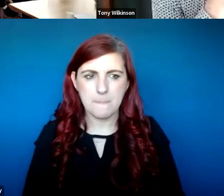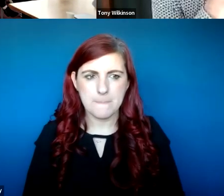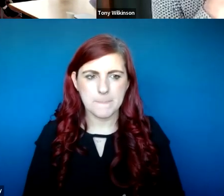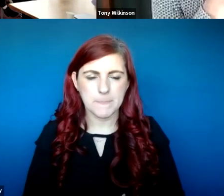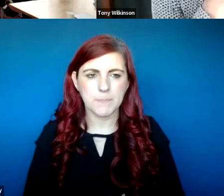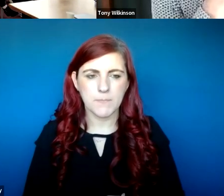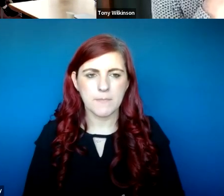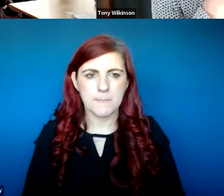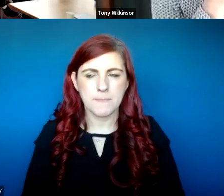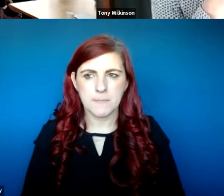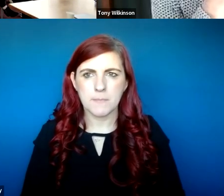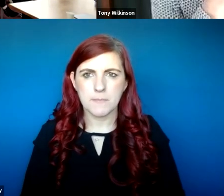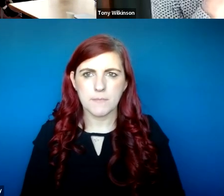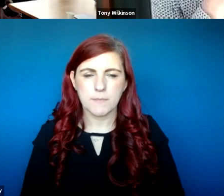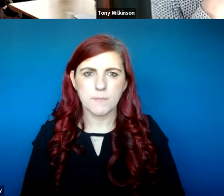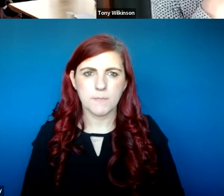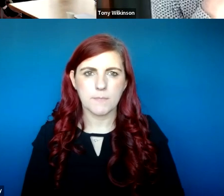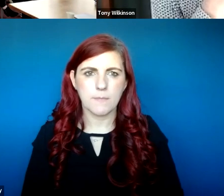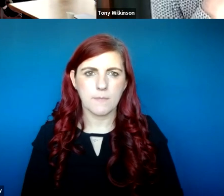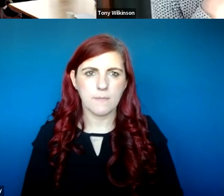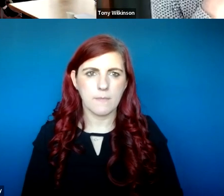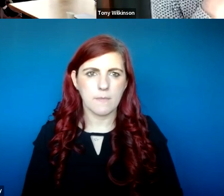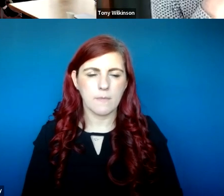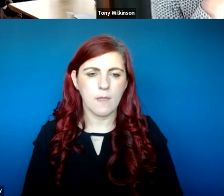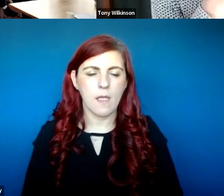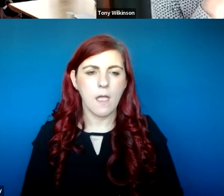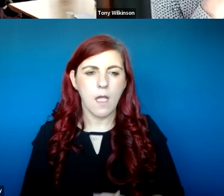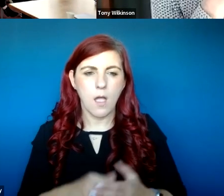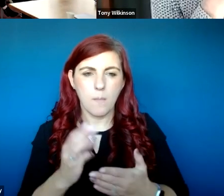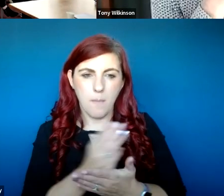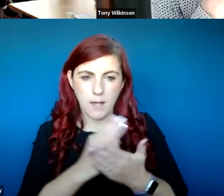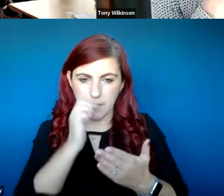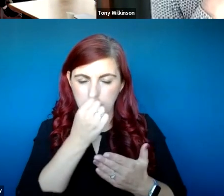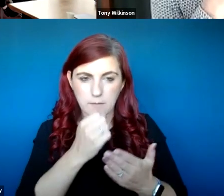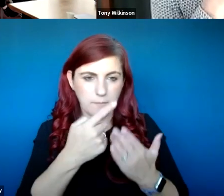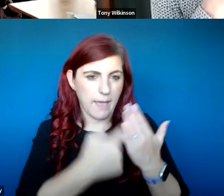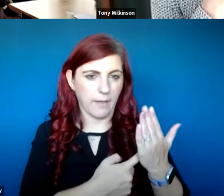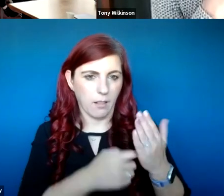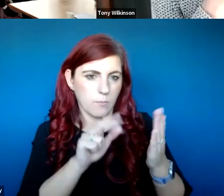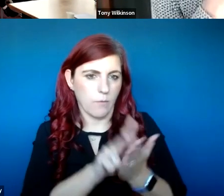I suppose part of it was to do with ethical approval quite honestly, it's much